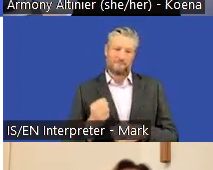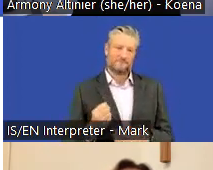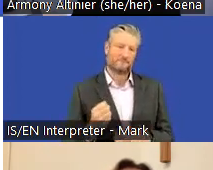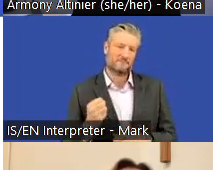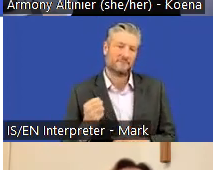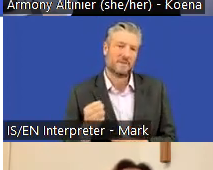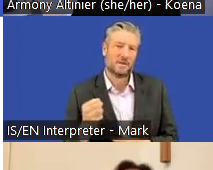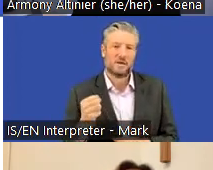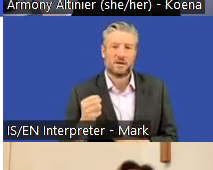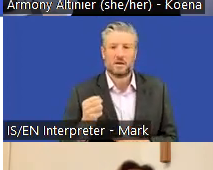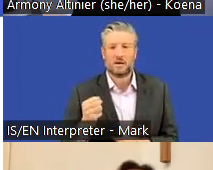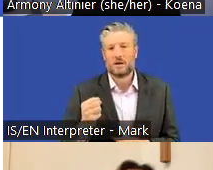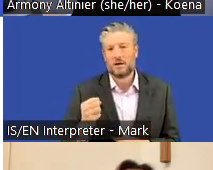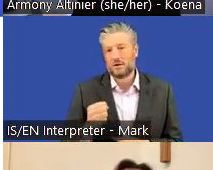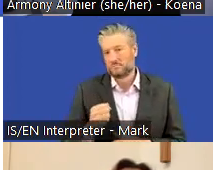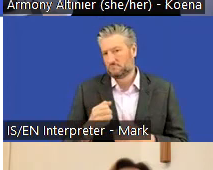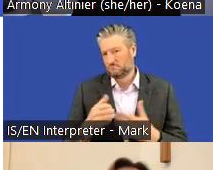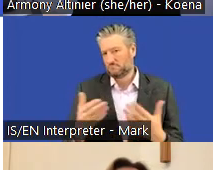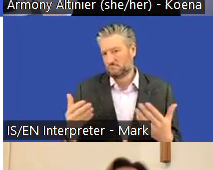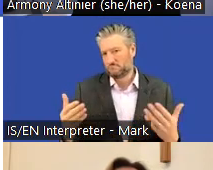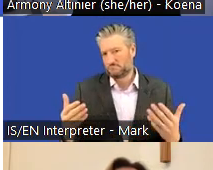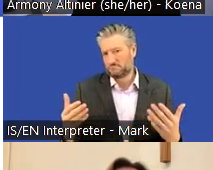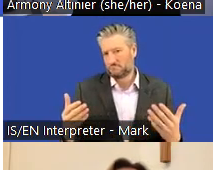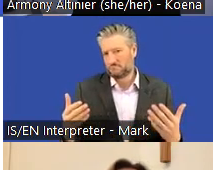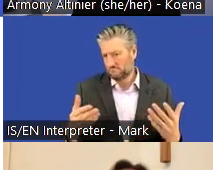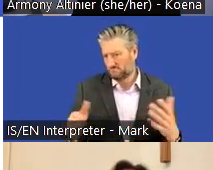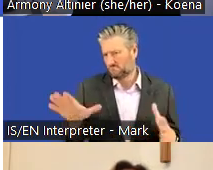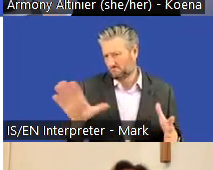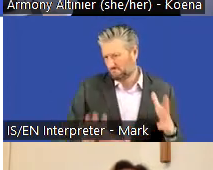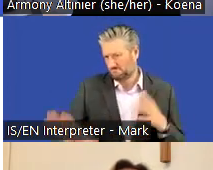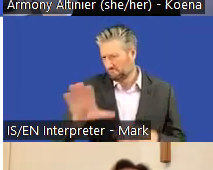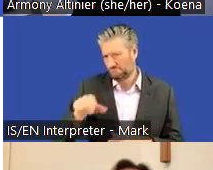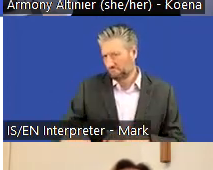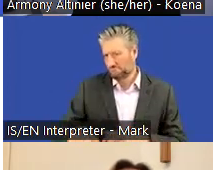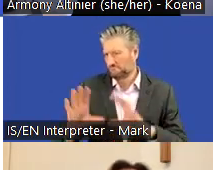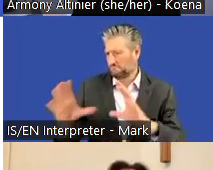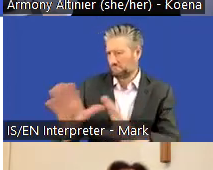If you know anyone, let them know.